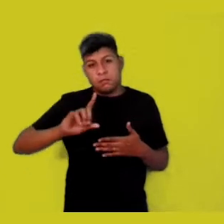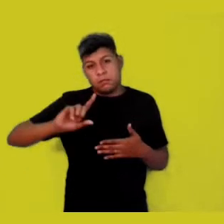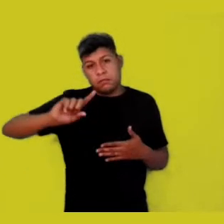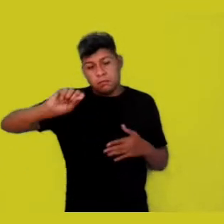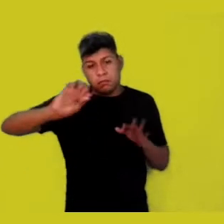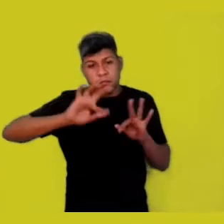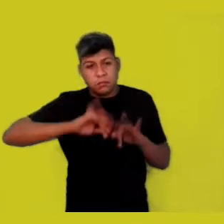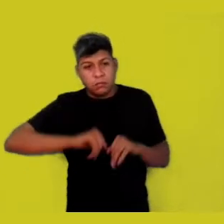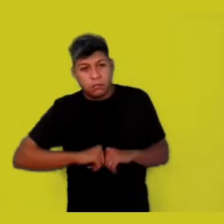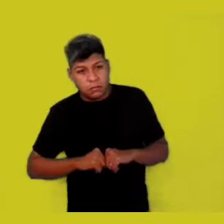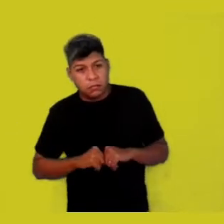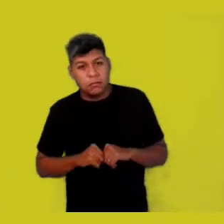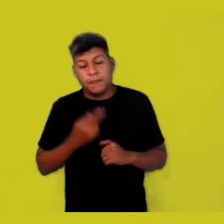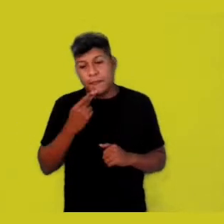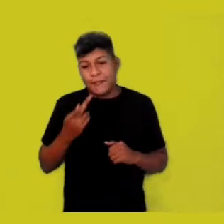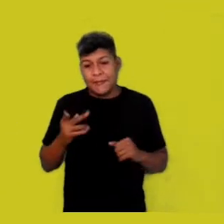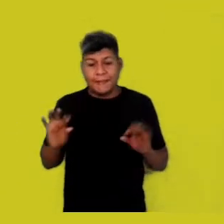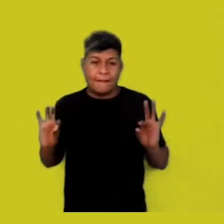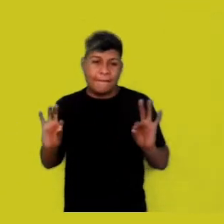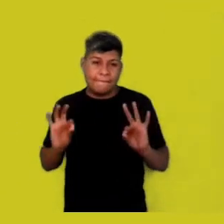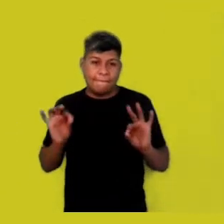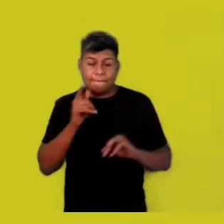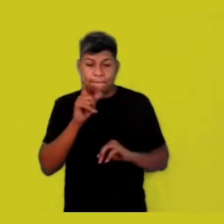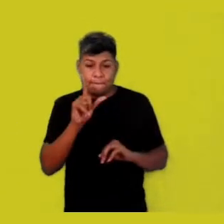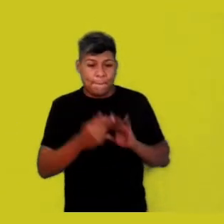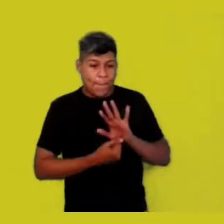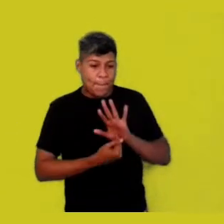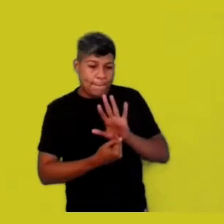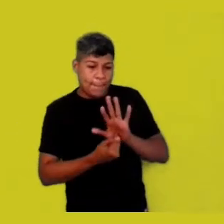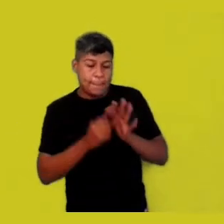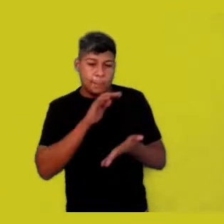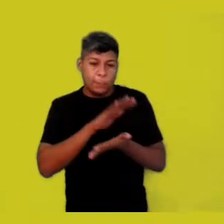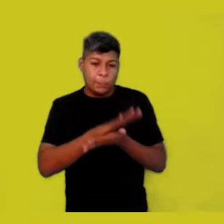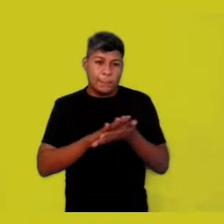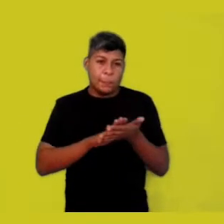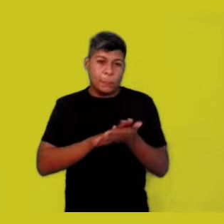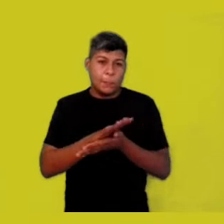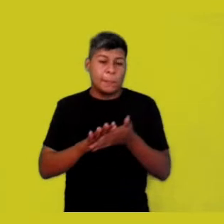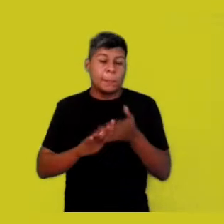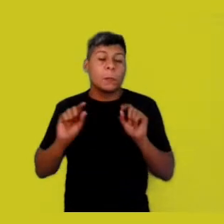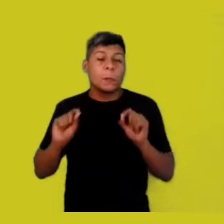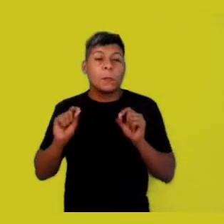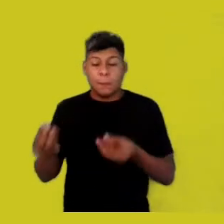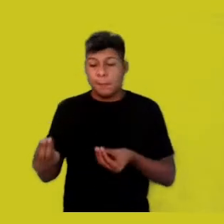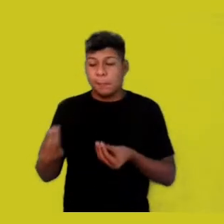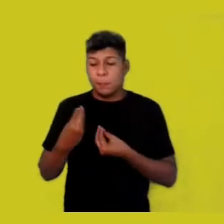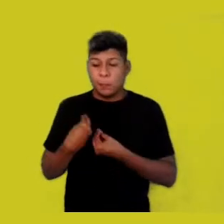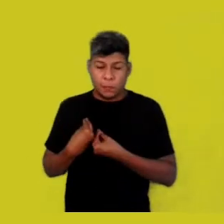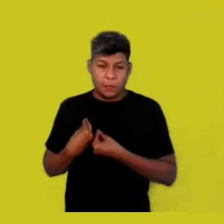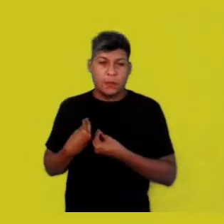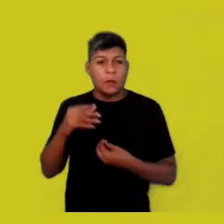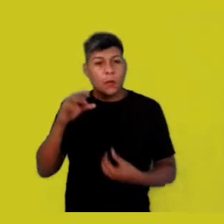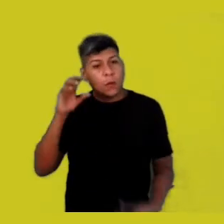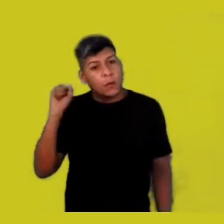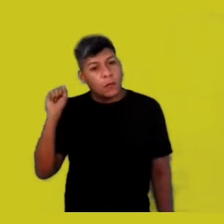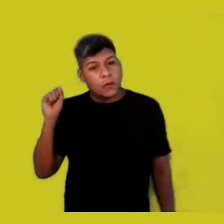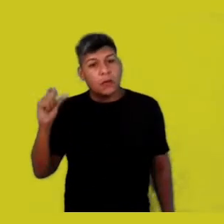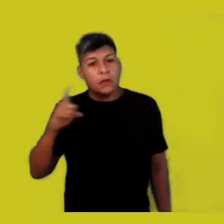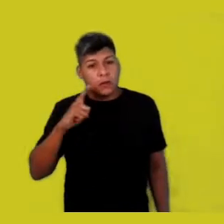unable to speak, to express what I had received, heard, been provoked -